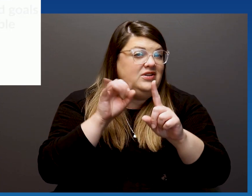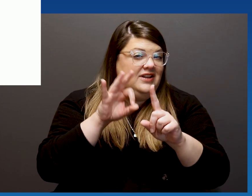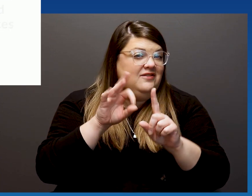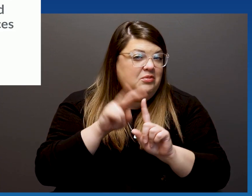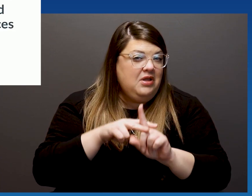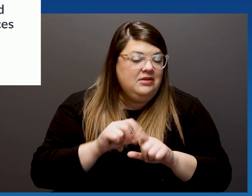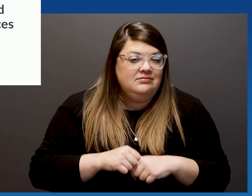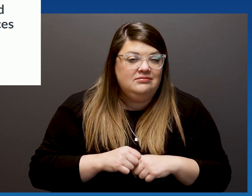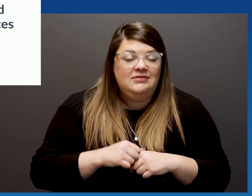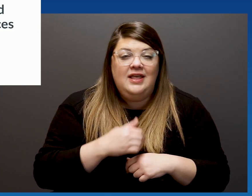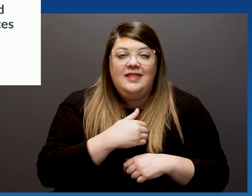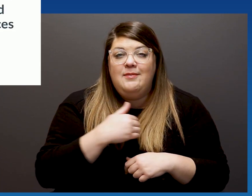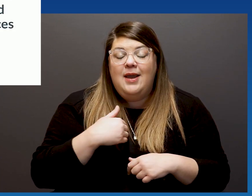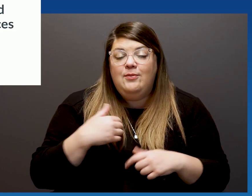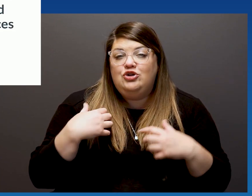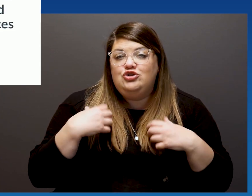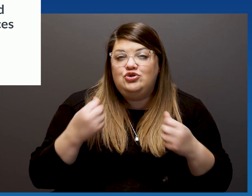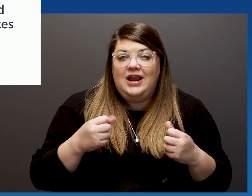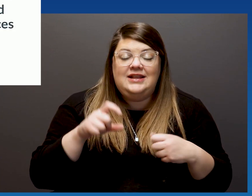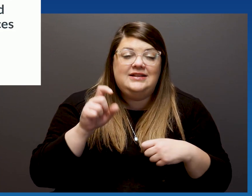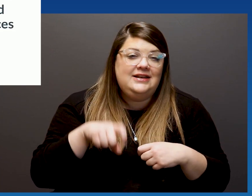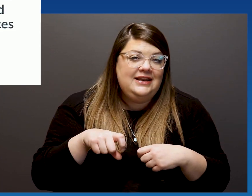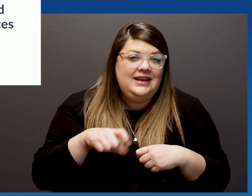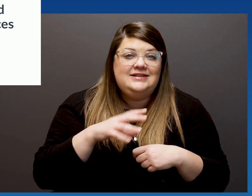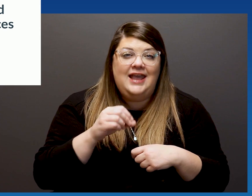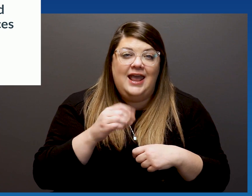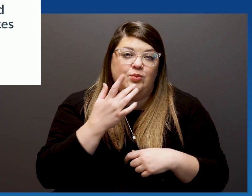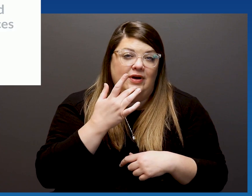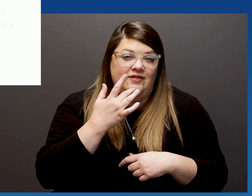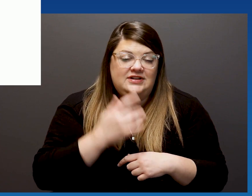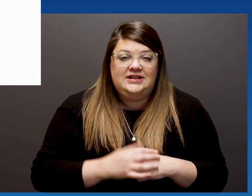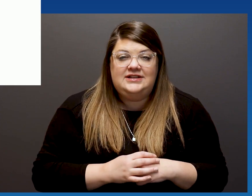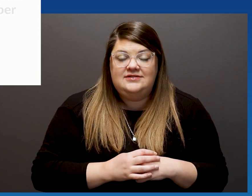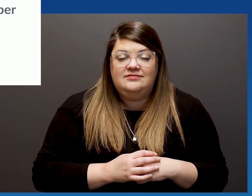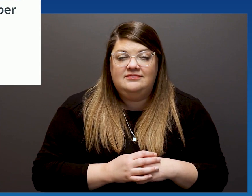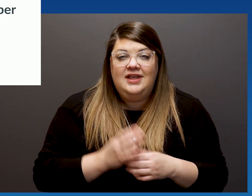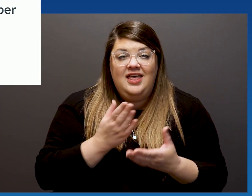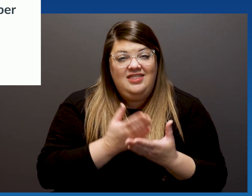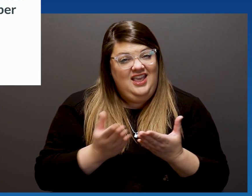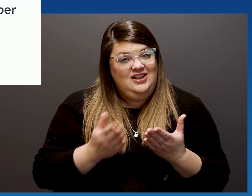the member's strengths, needs, and preferences, things that are going well for the member